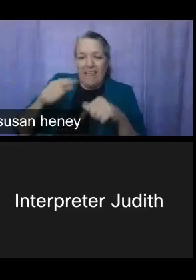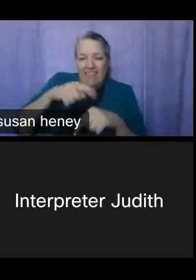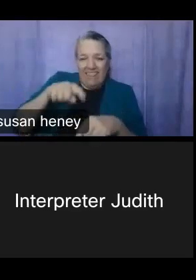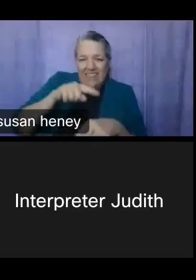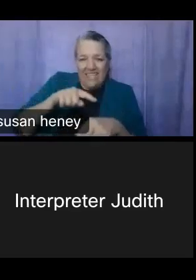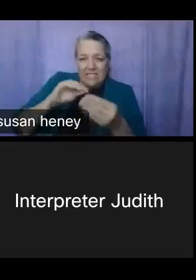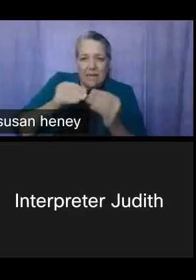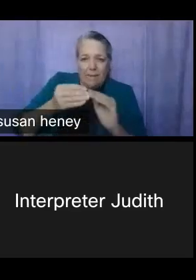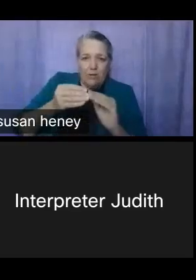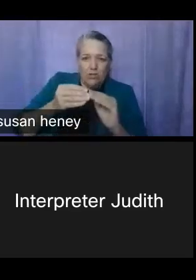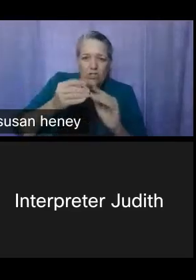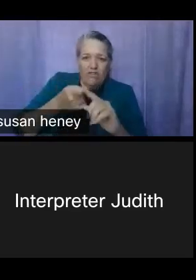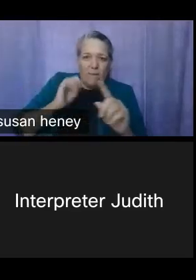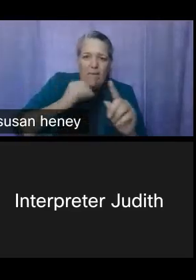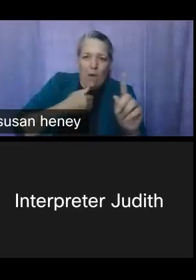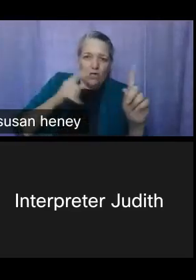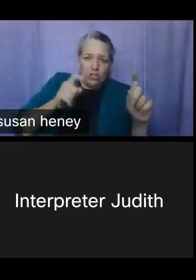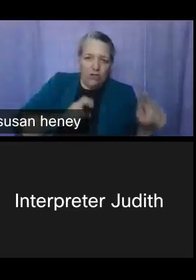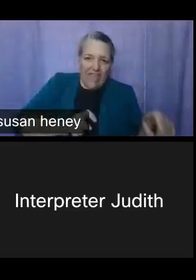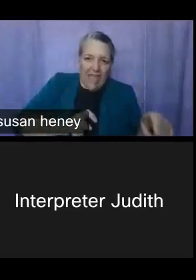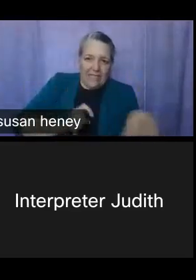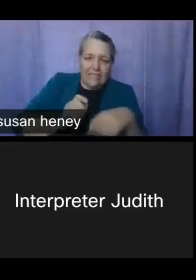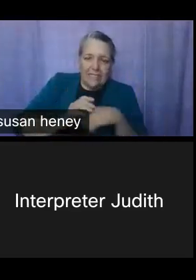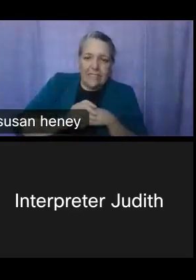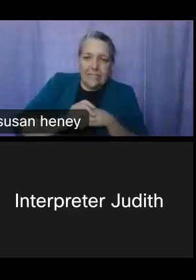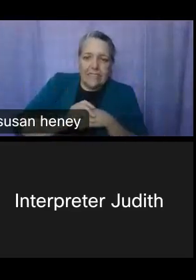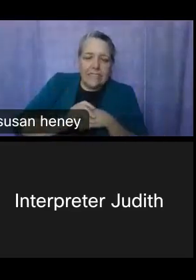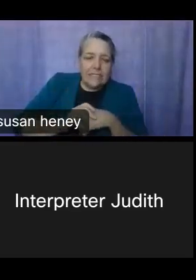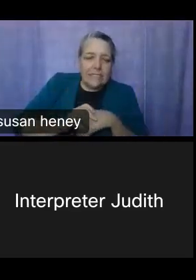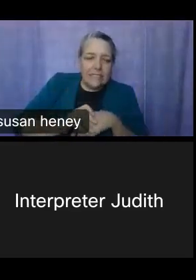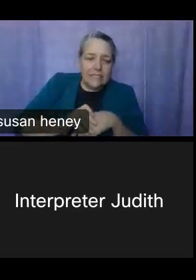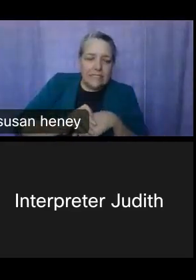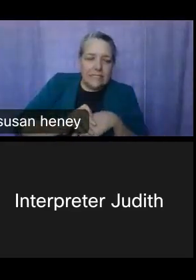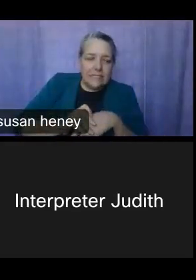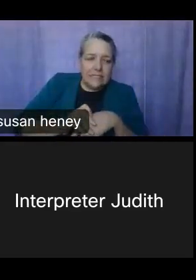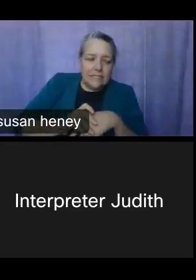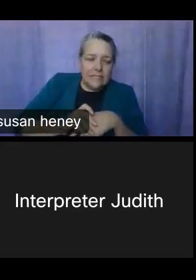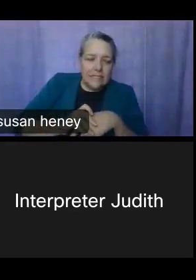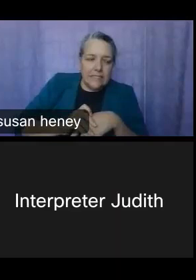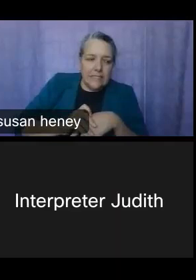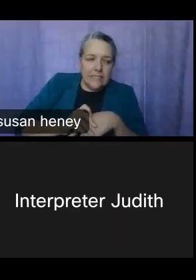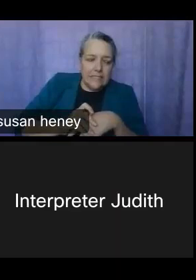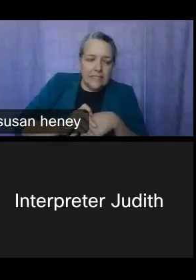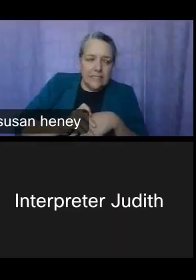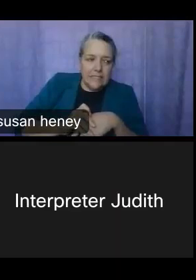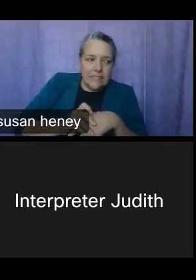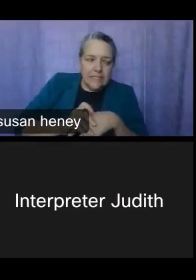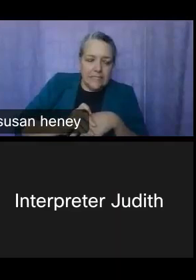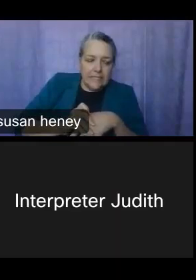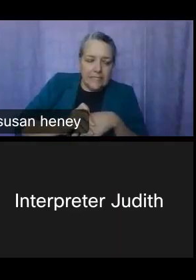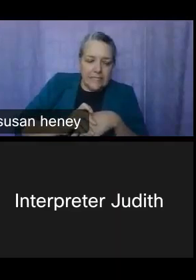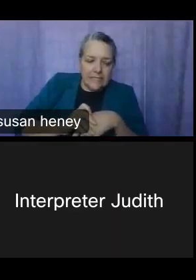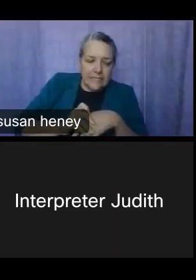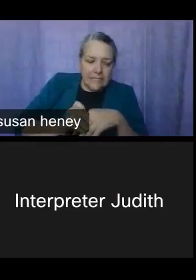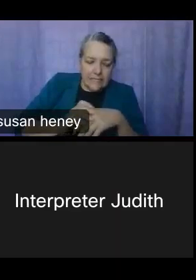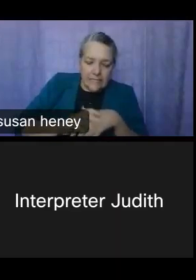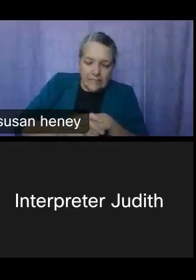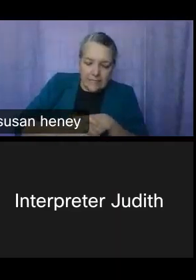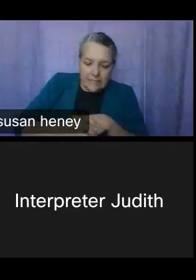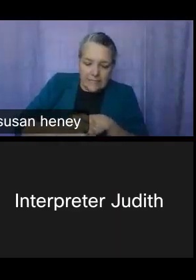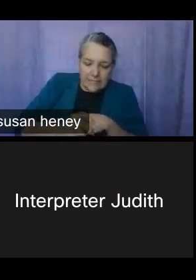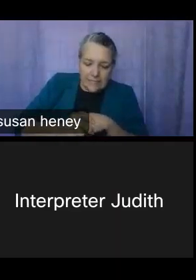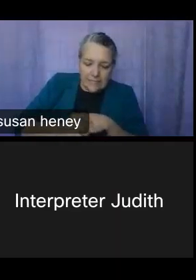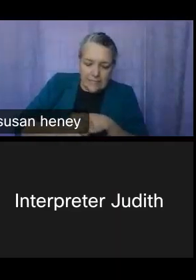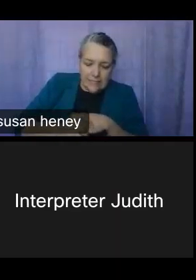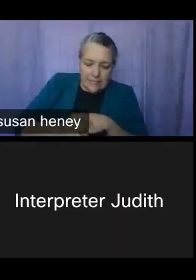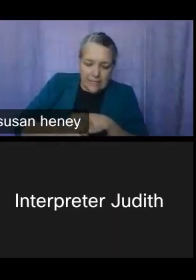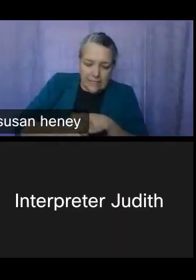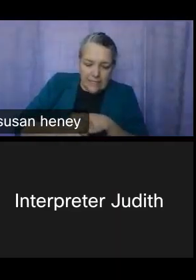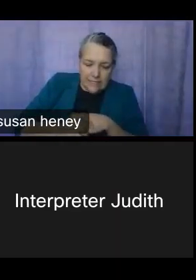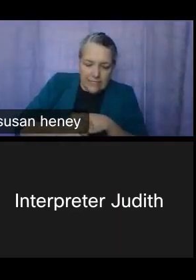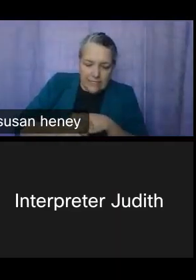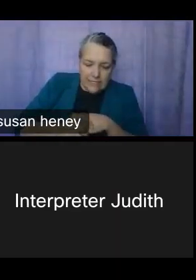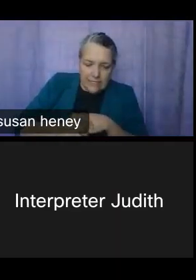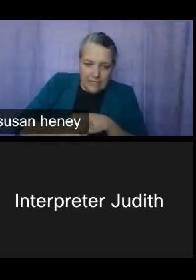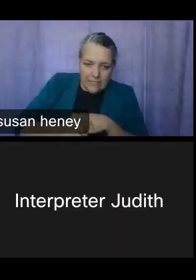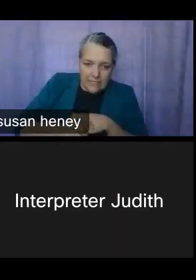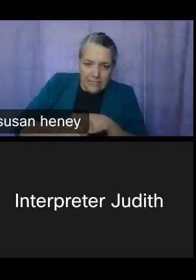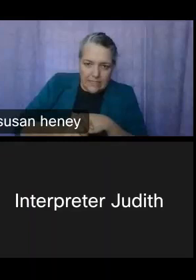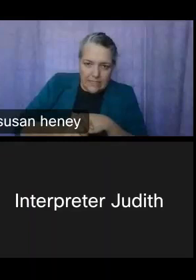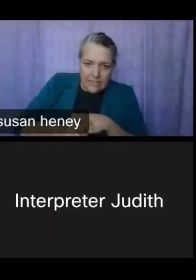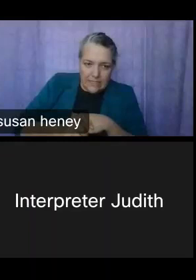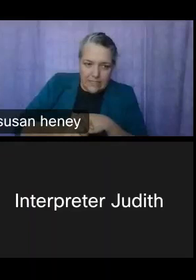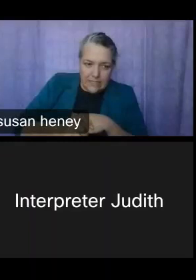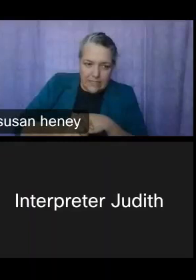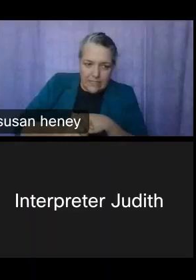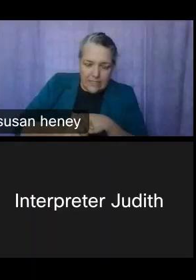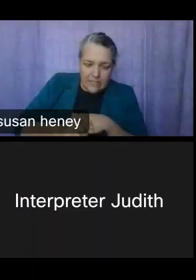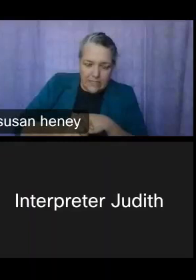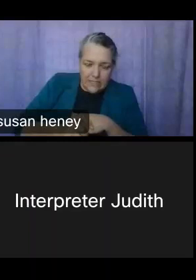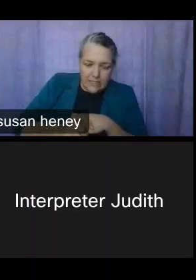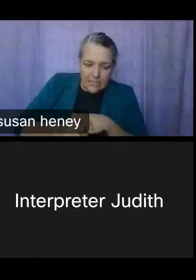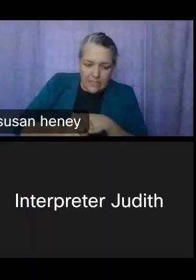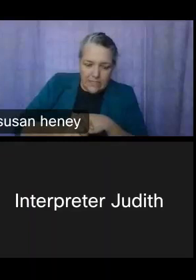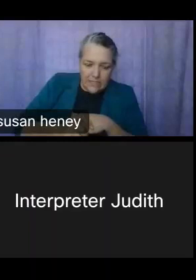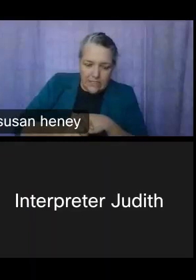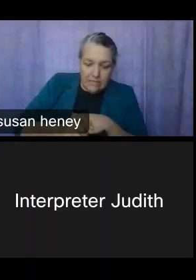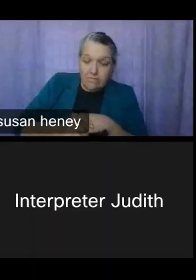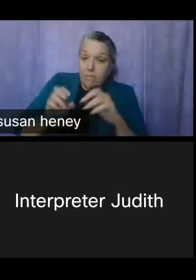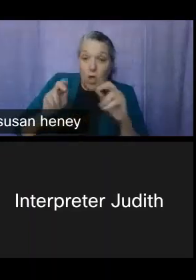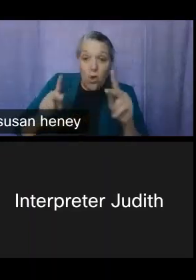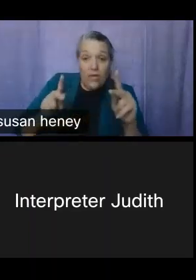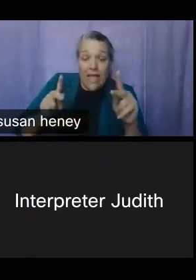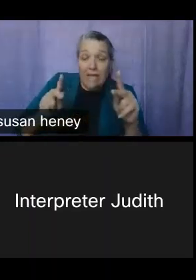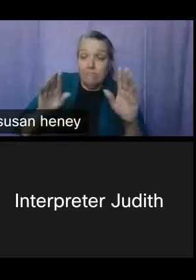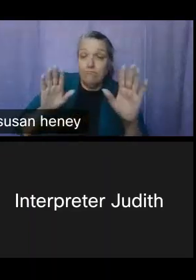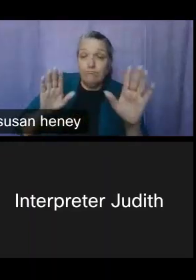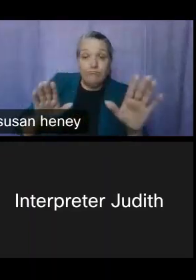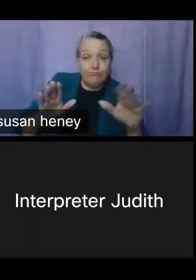information. Okay, great. Well, if there's any other questions